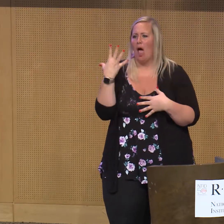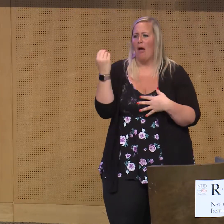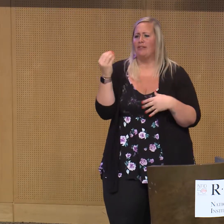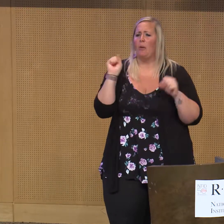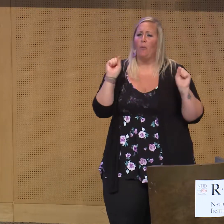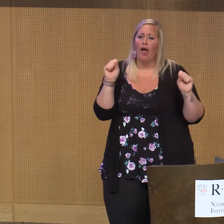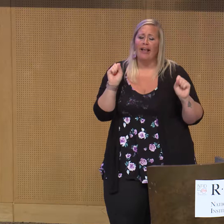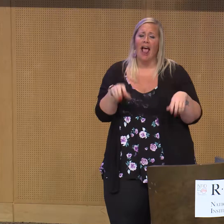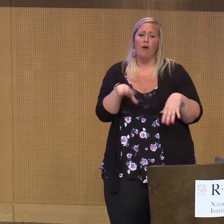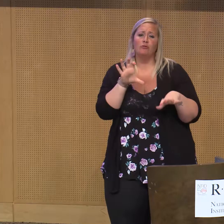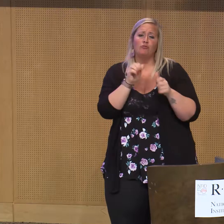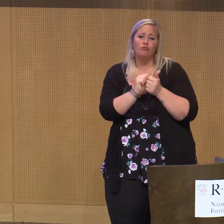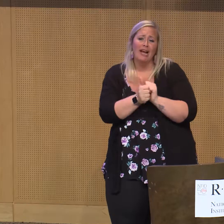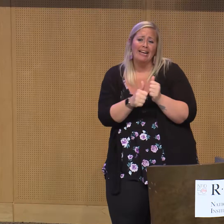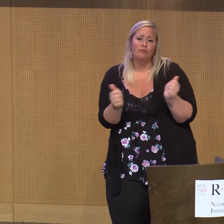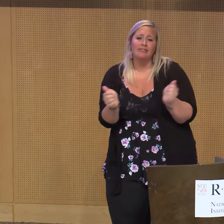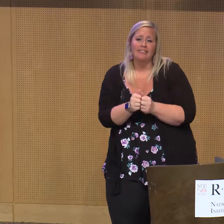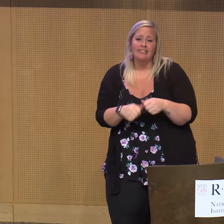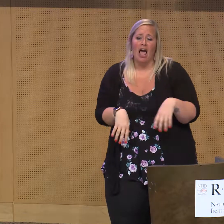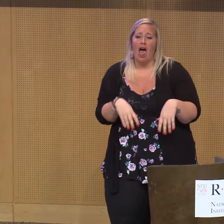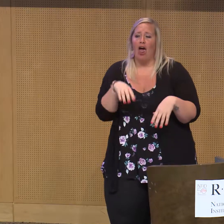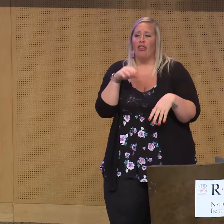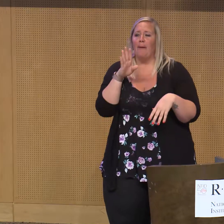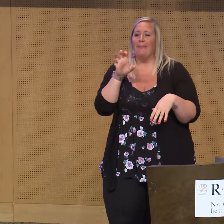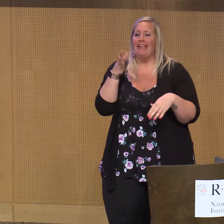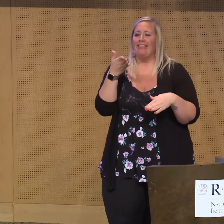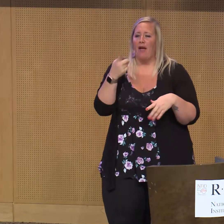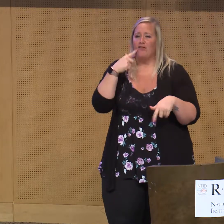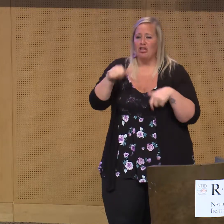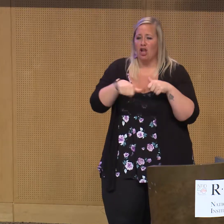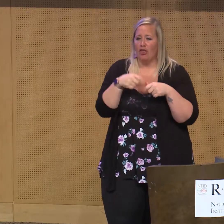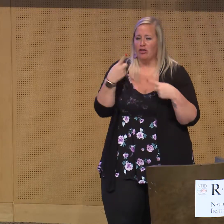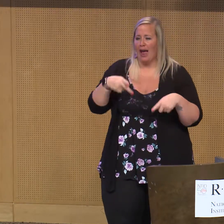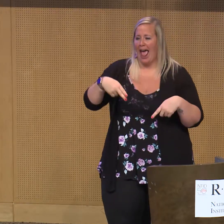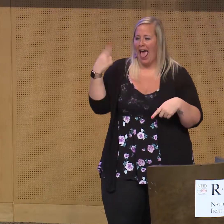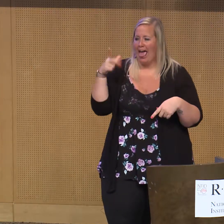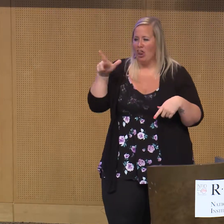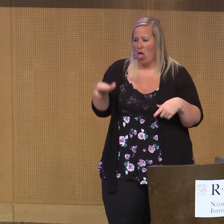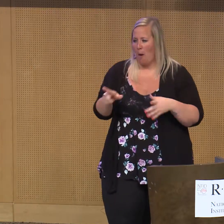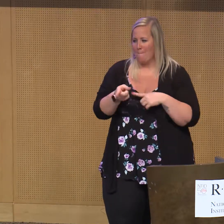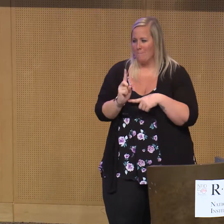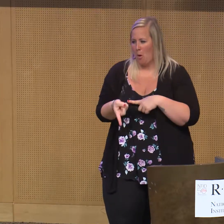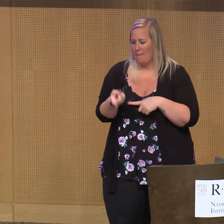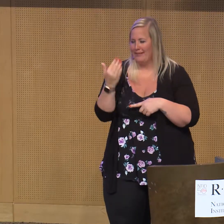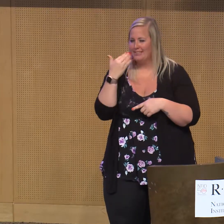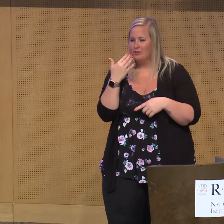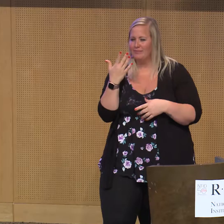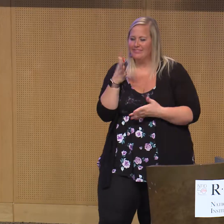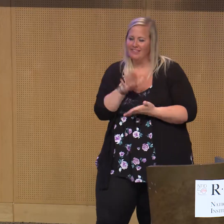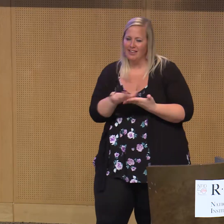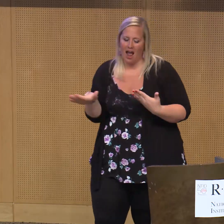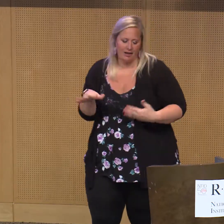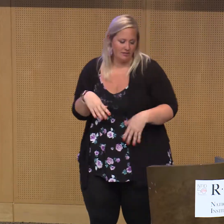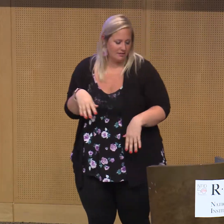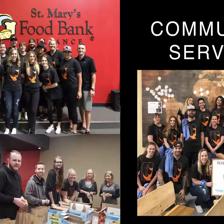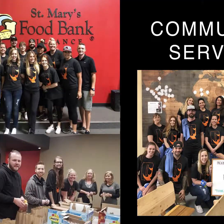we hang out with one other, we work out together, we're competitive together. We're there for each other during our high and low moments,